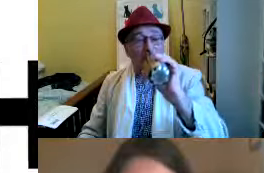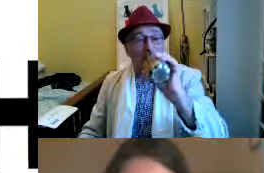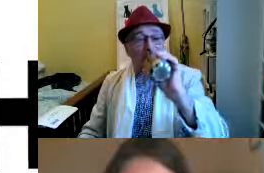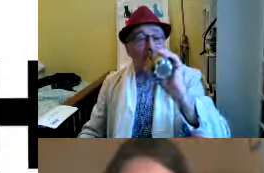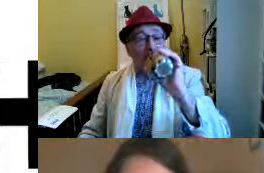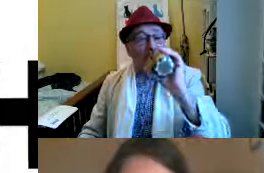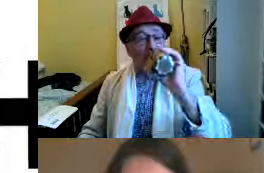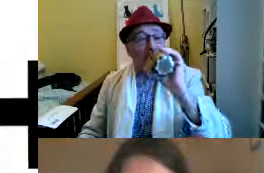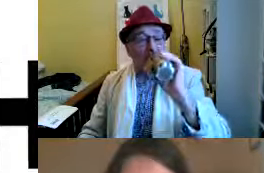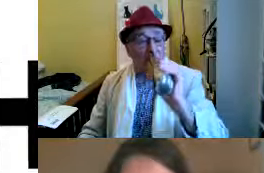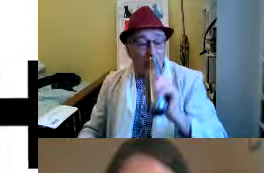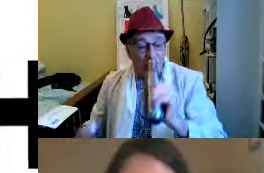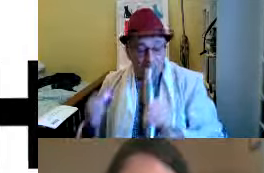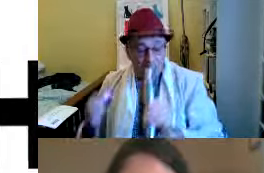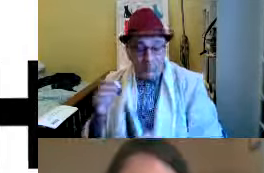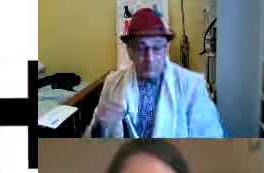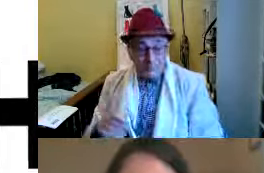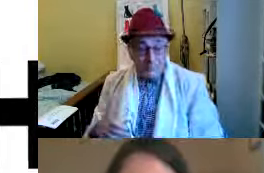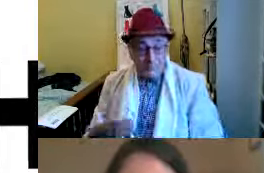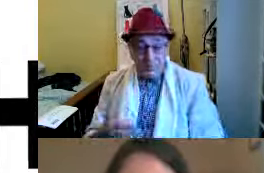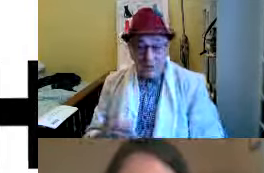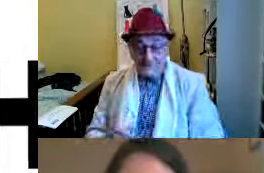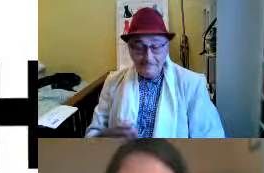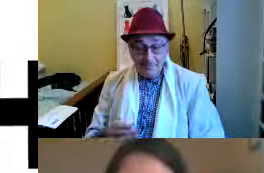because i think you went into a break while i popped to the loom